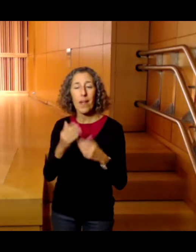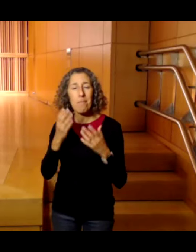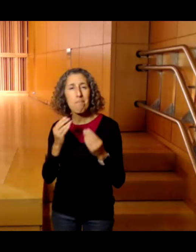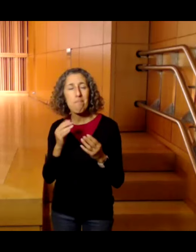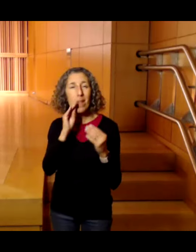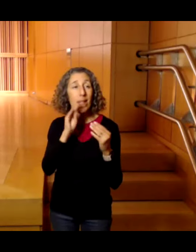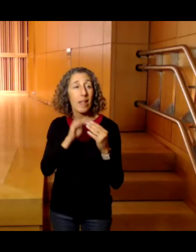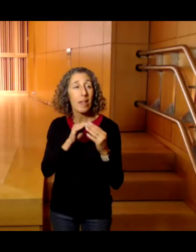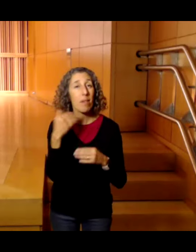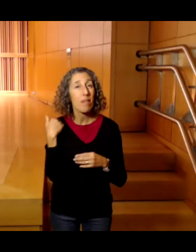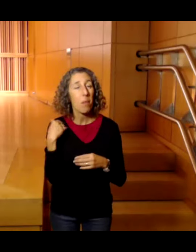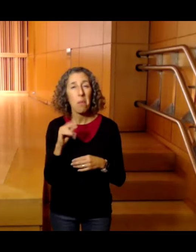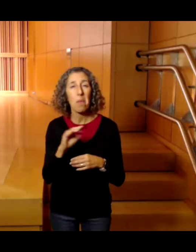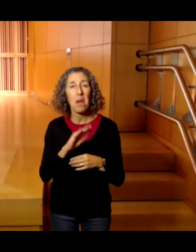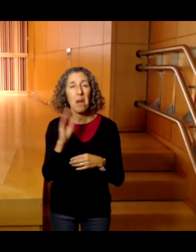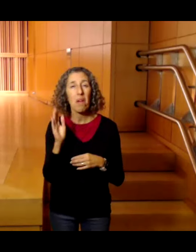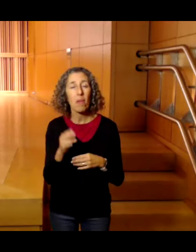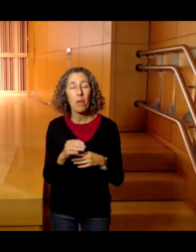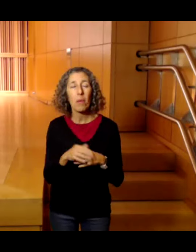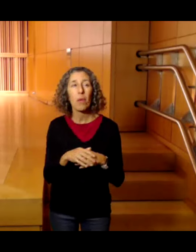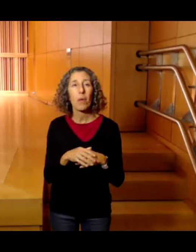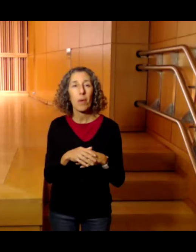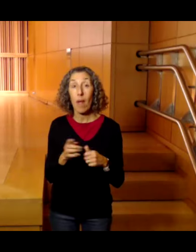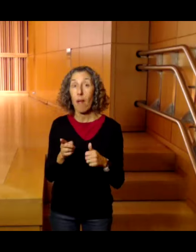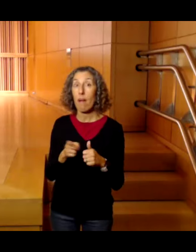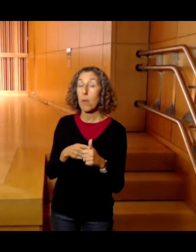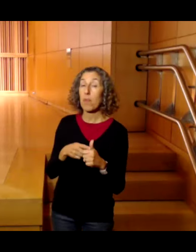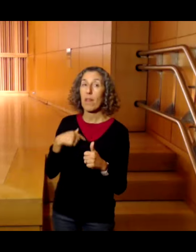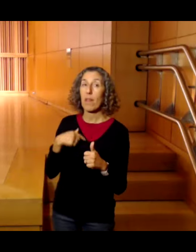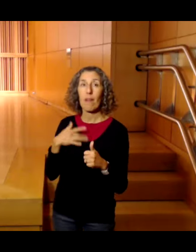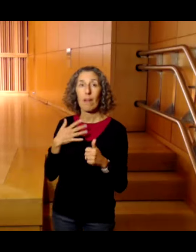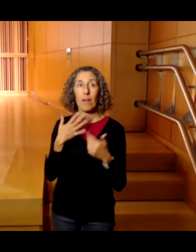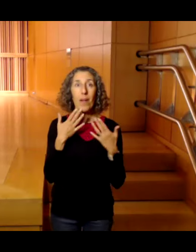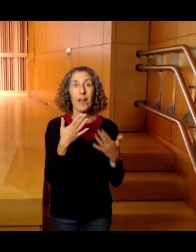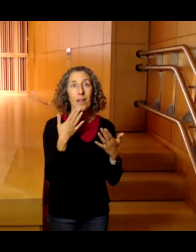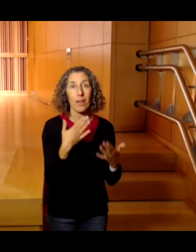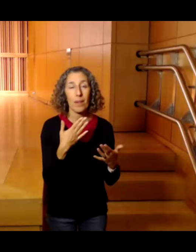First, I melted in gratitude. which was not yet pleasure, and then I froze.